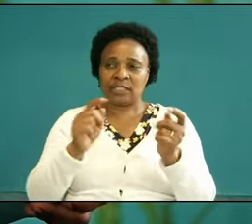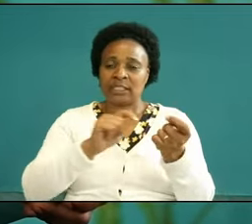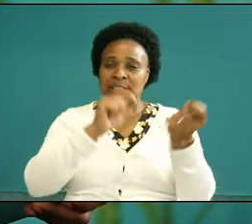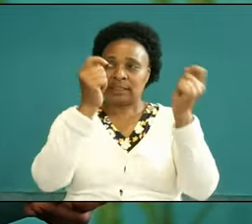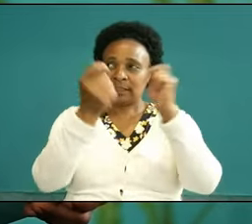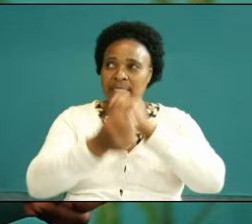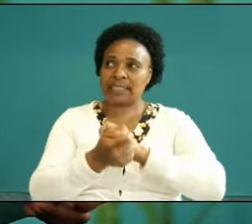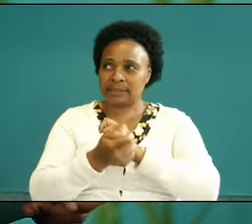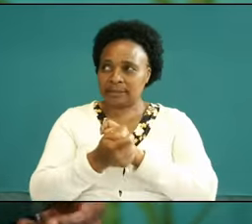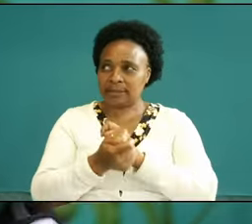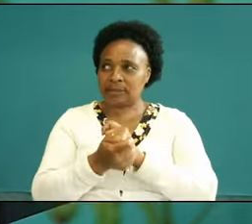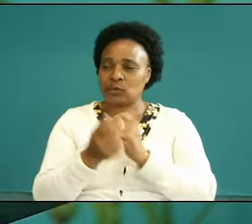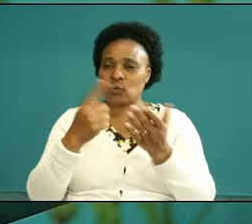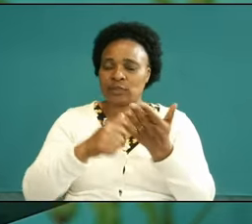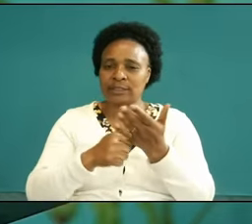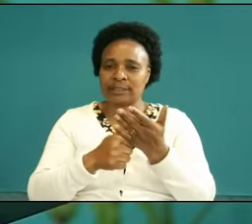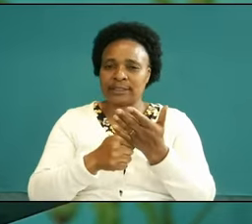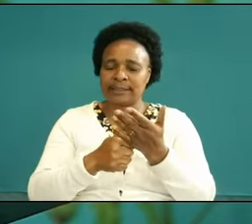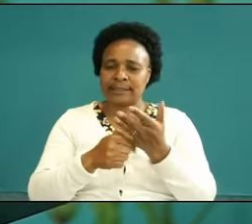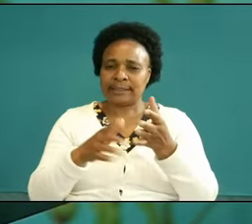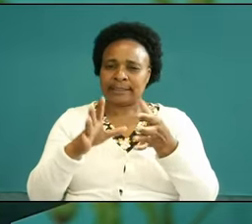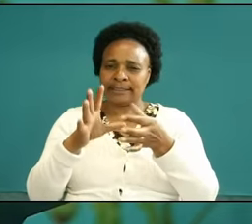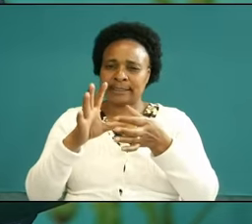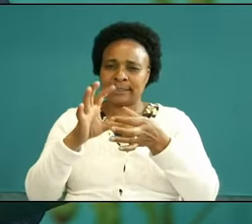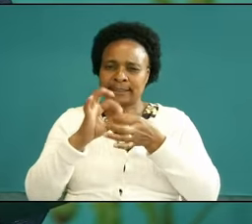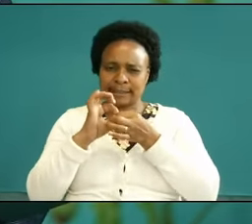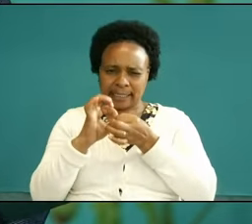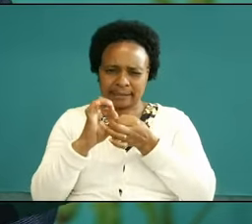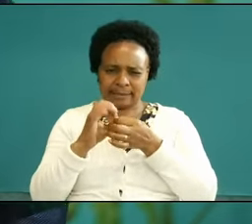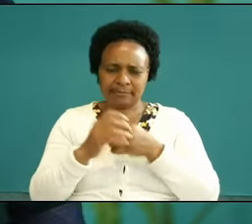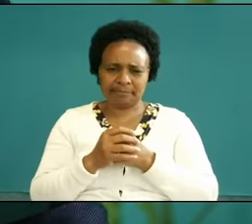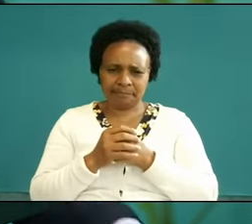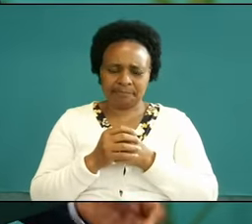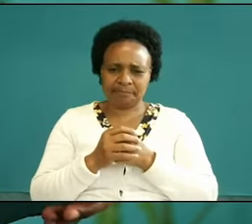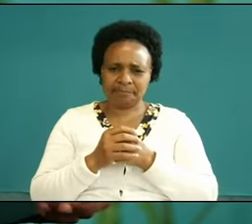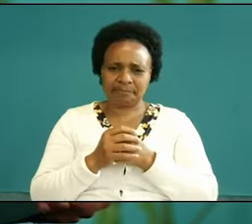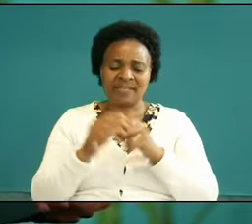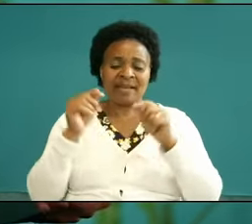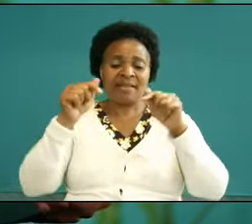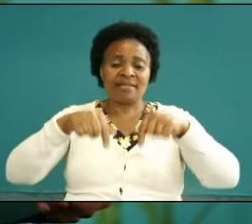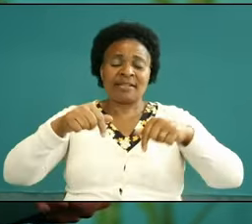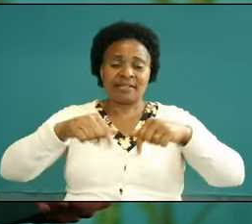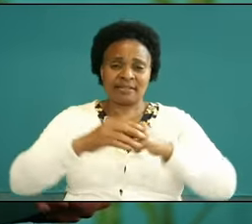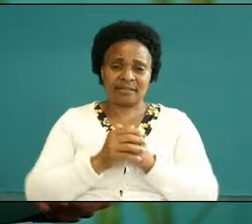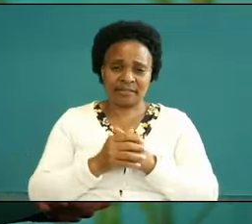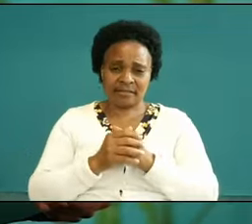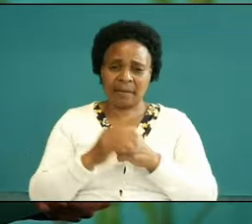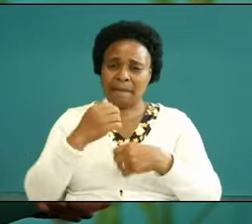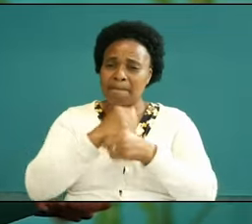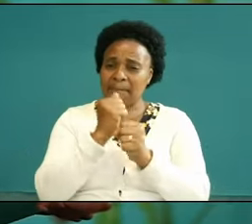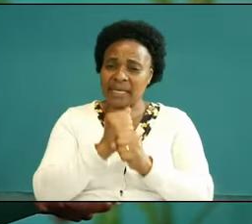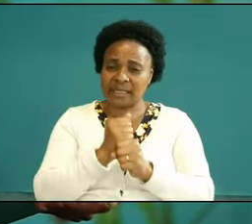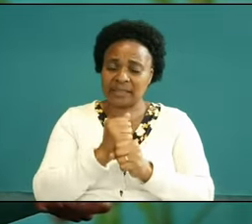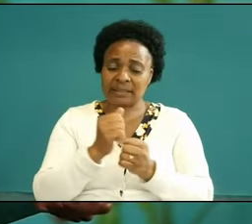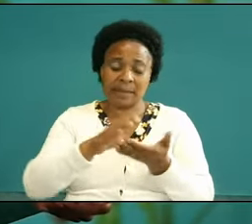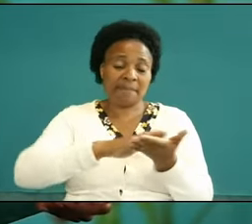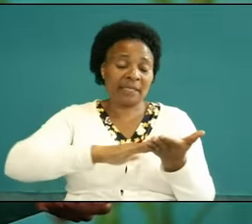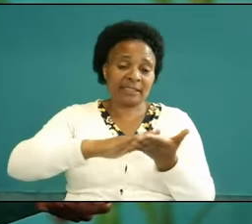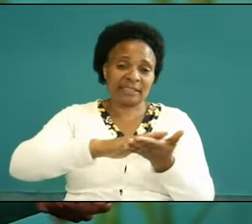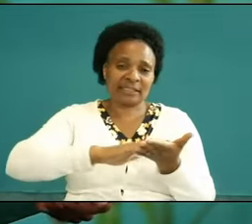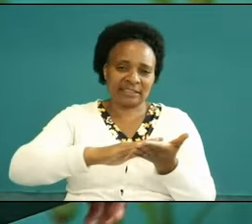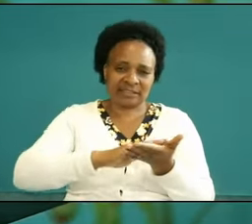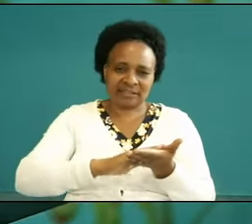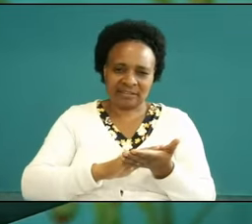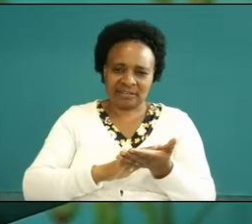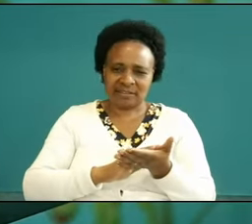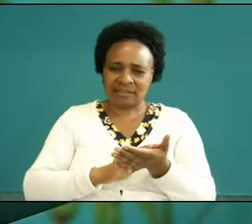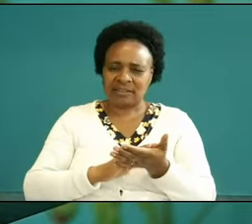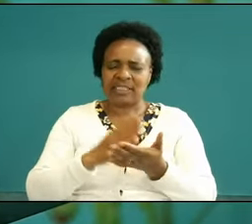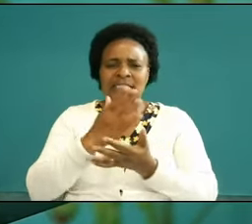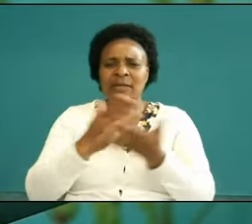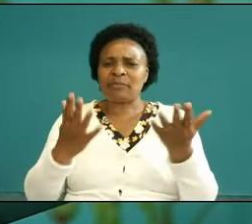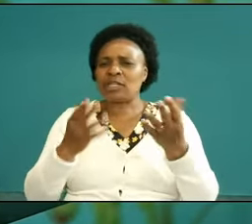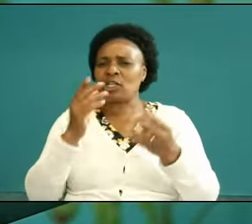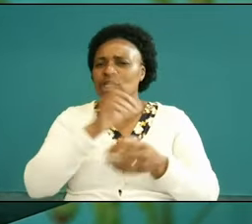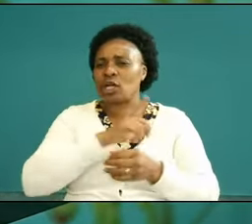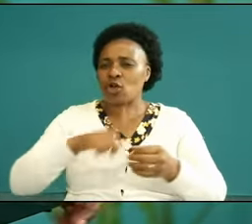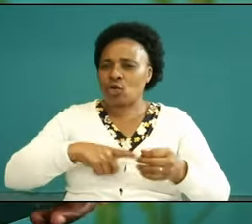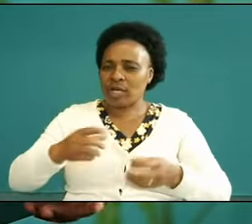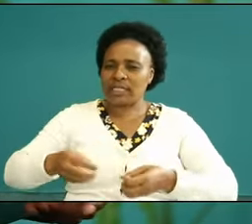tide this forms the basis of something the Lord has impressed upon me to do